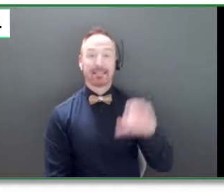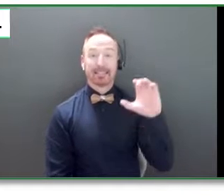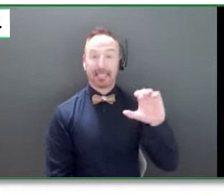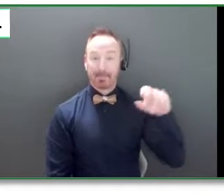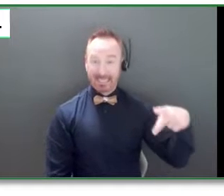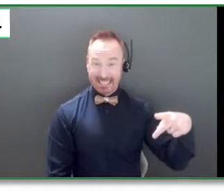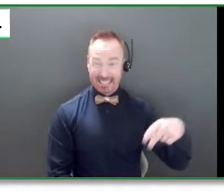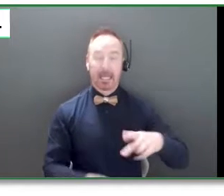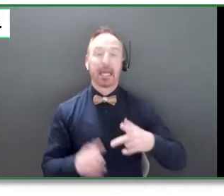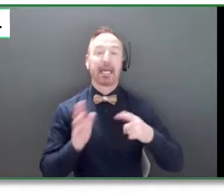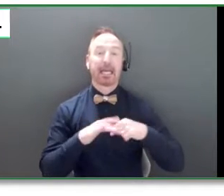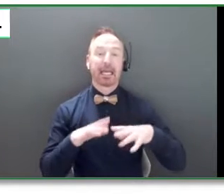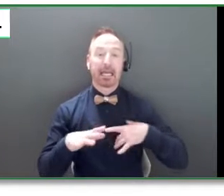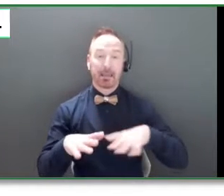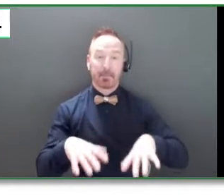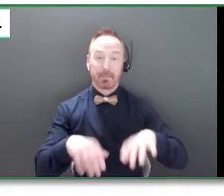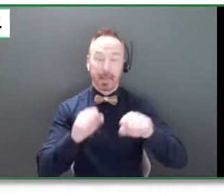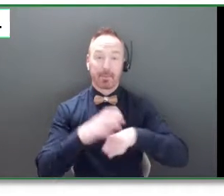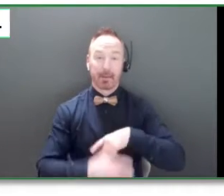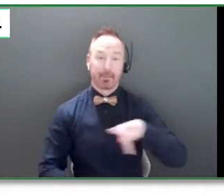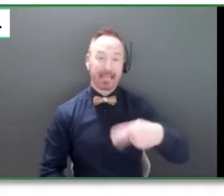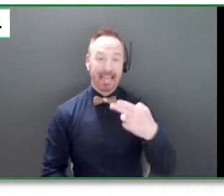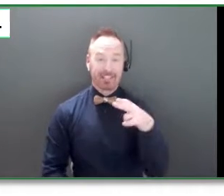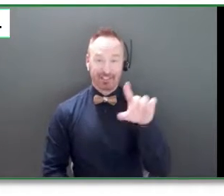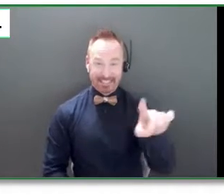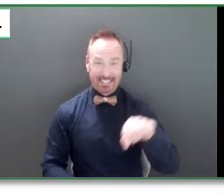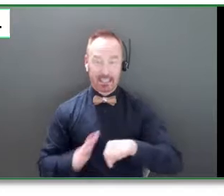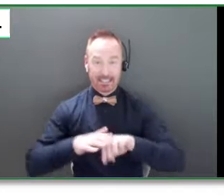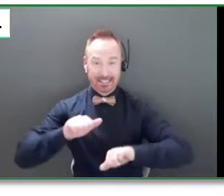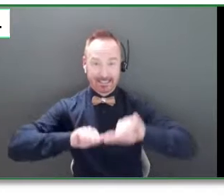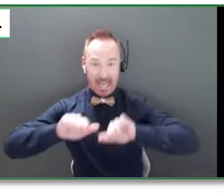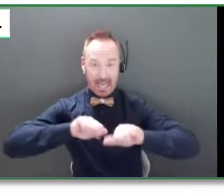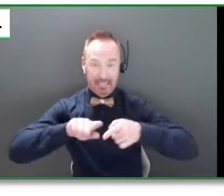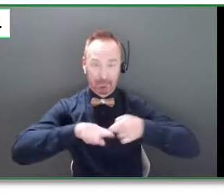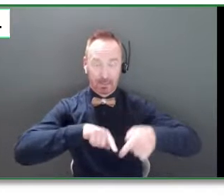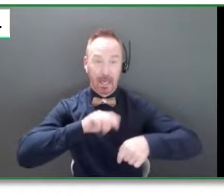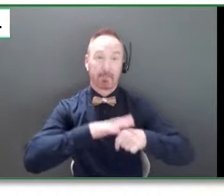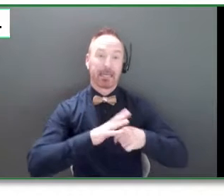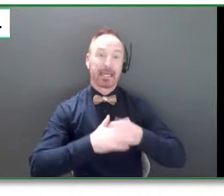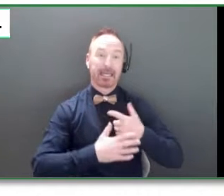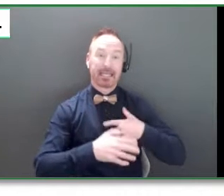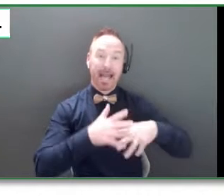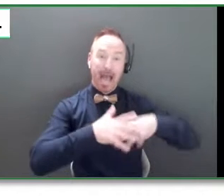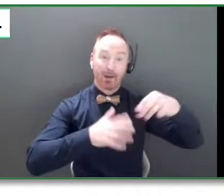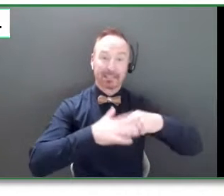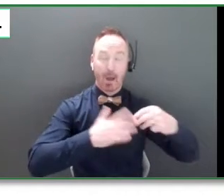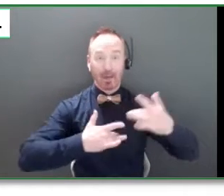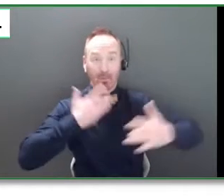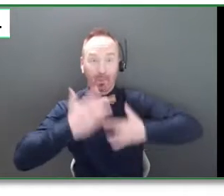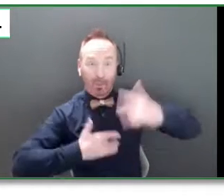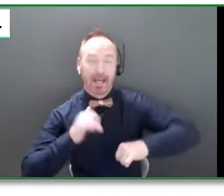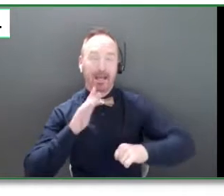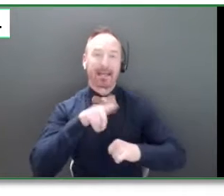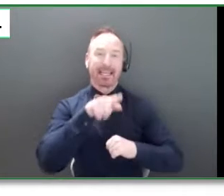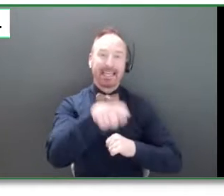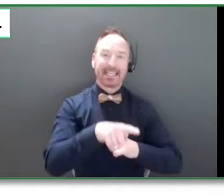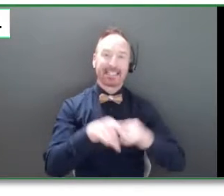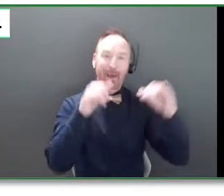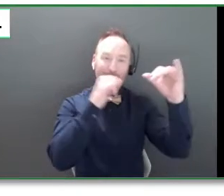atmospheric sciences. An outdoor enthusiast and professional speaker, his one-line jokes often lighten the mood as he describes weather and inclusiveness.